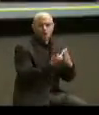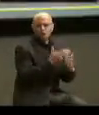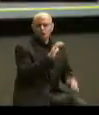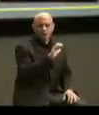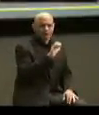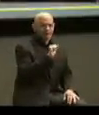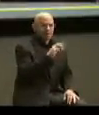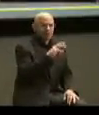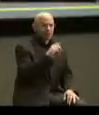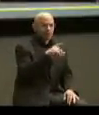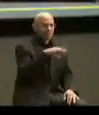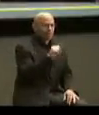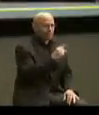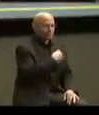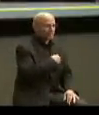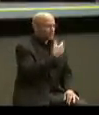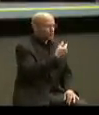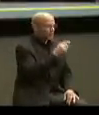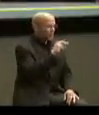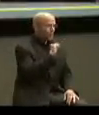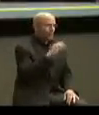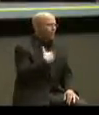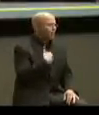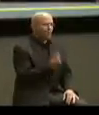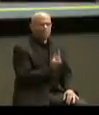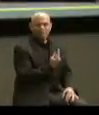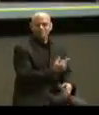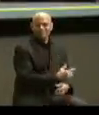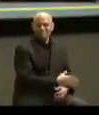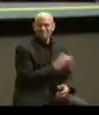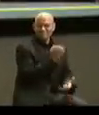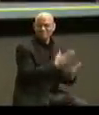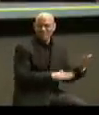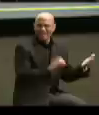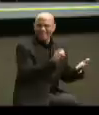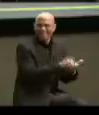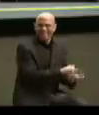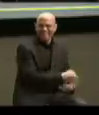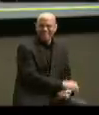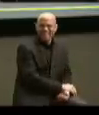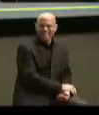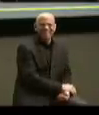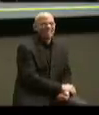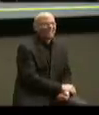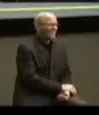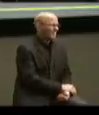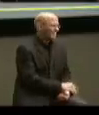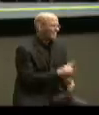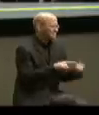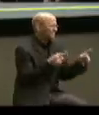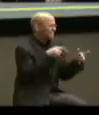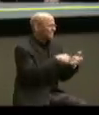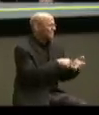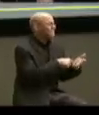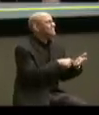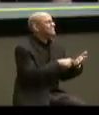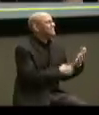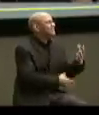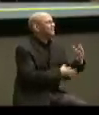YOU GUYS' ACRONYMS. I WANT TO BE PART OF A GWAC, I THINK. THIS IS THE MOMENT OF THE CONVERSATION, IT STRUCK ME IN